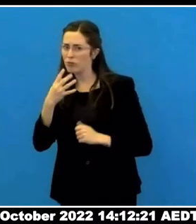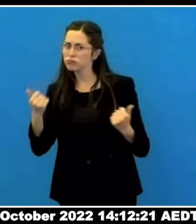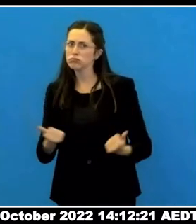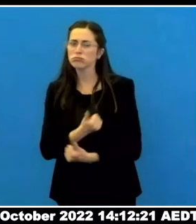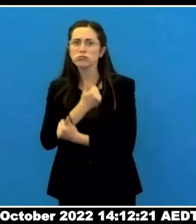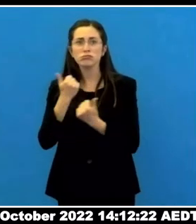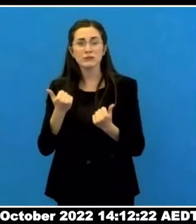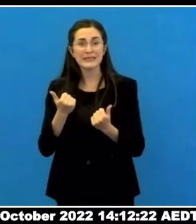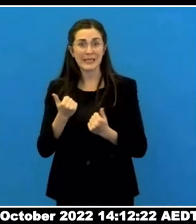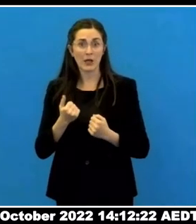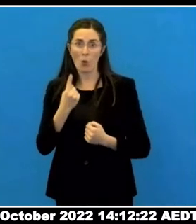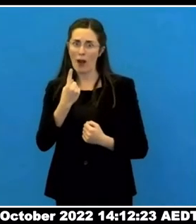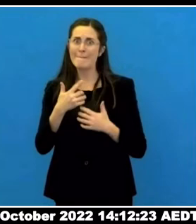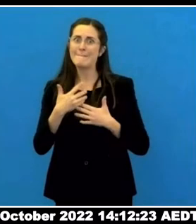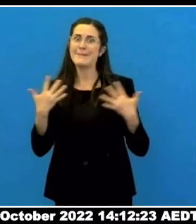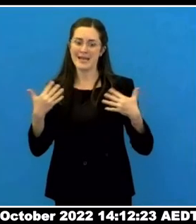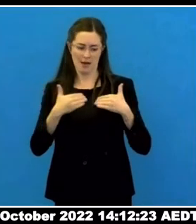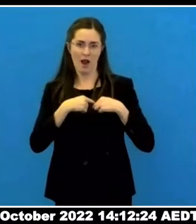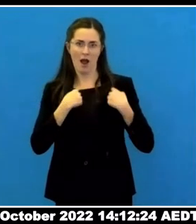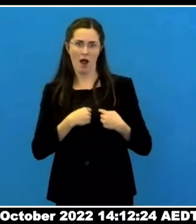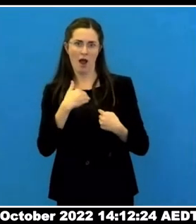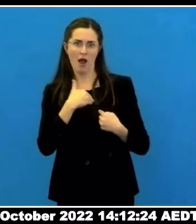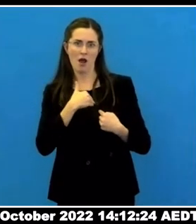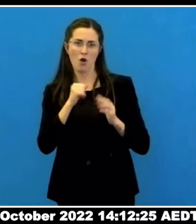and she had a big heart operation when she was 4.